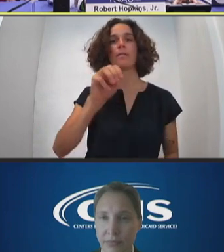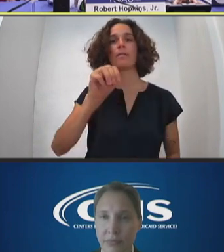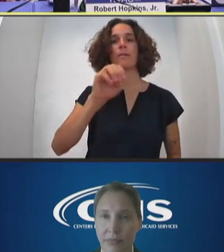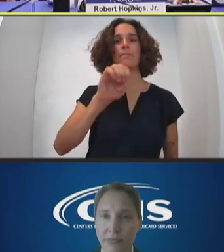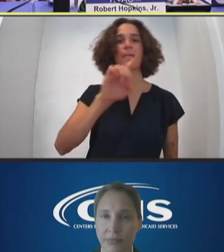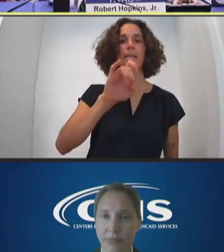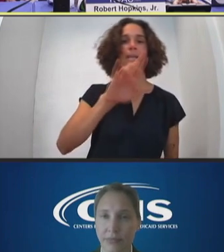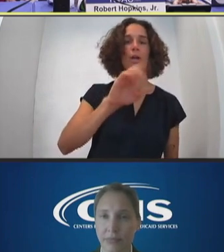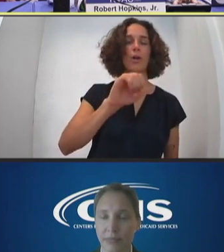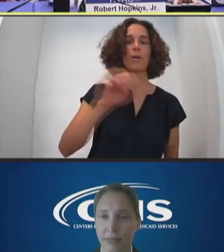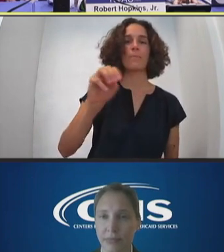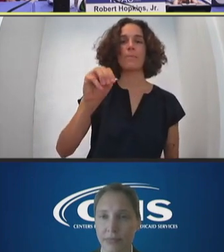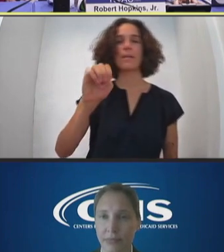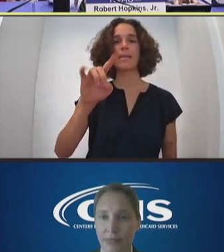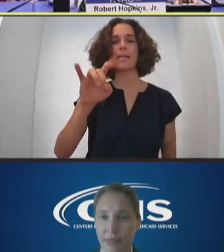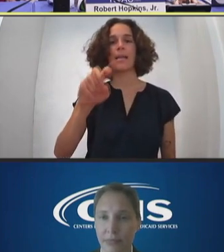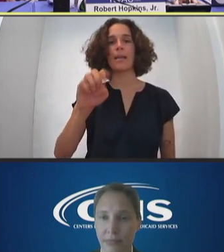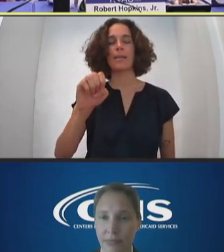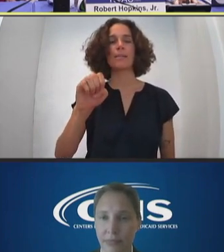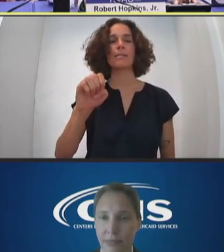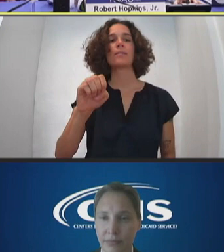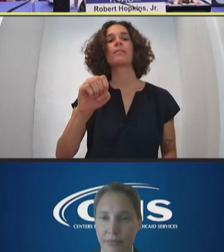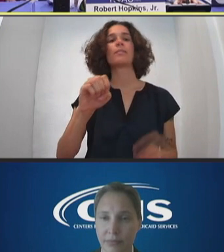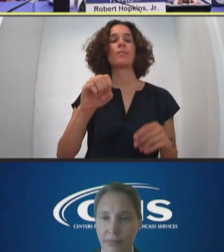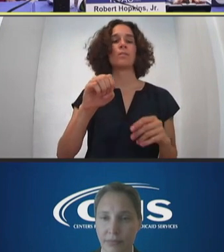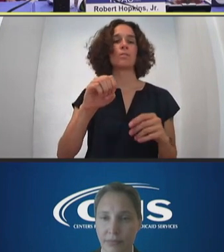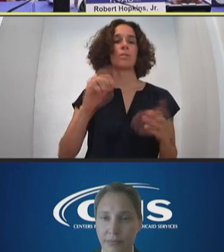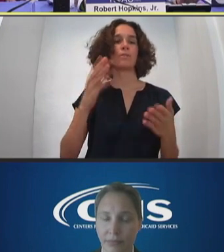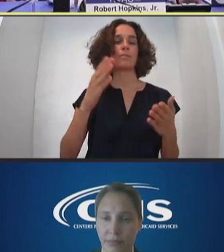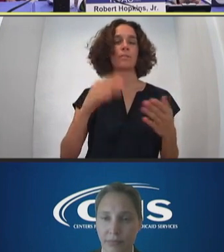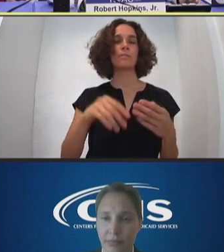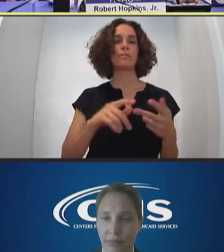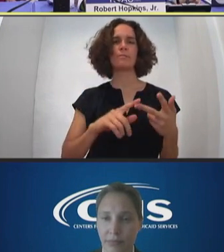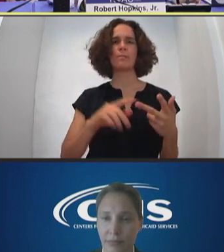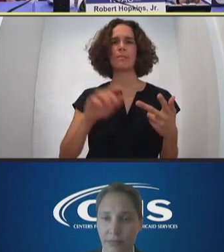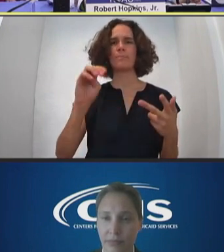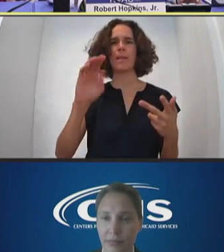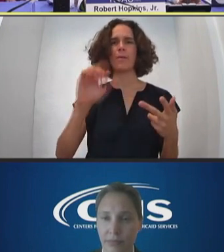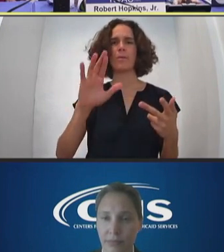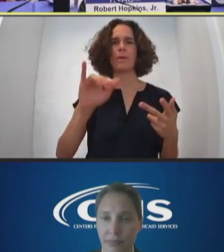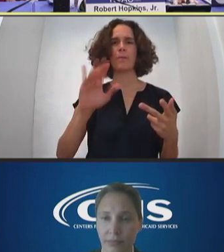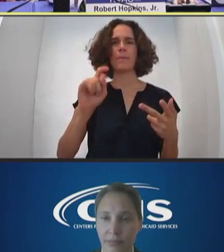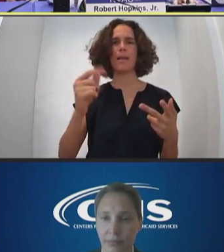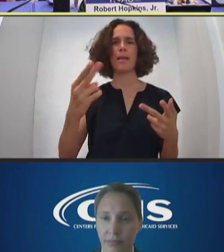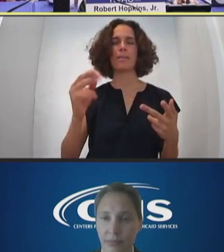Medicaid Services; Mary Beth Hance from the Centers for Medicare and Medicaid Services;